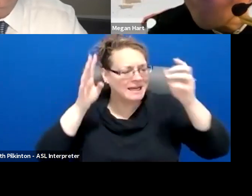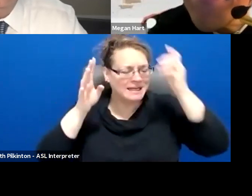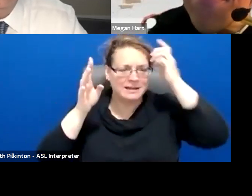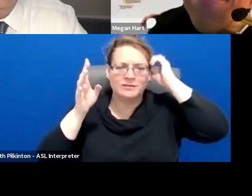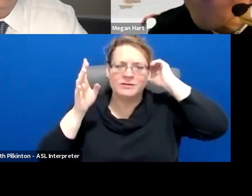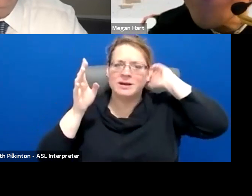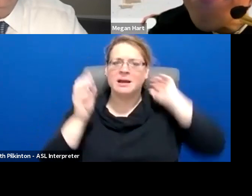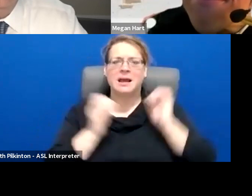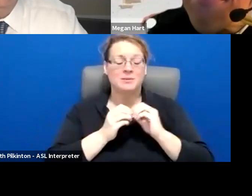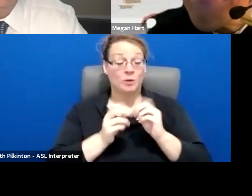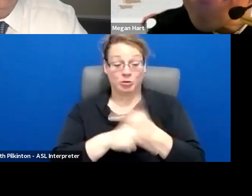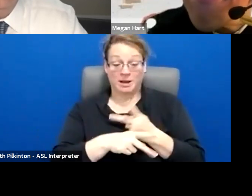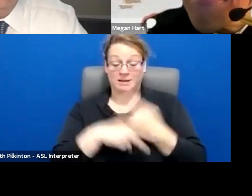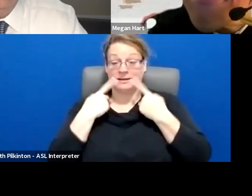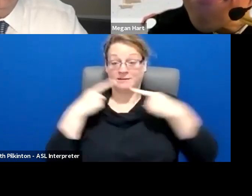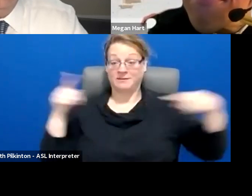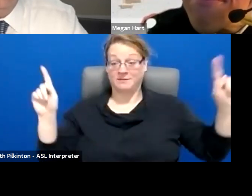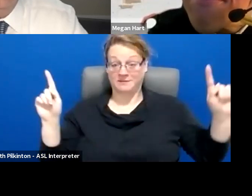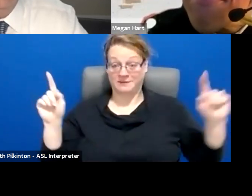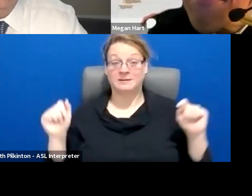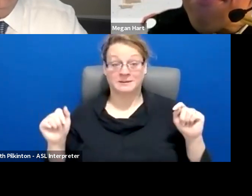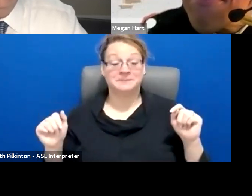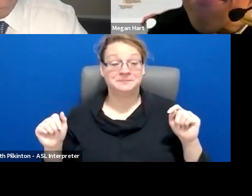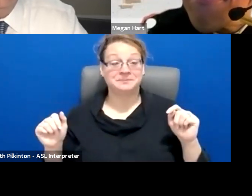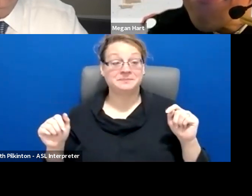Again, I know a disability rights Tennessee we feel like the more we diversify our own workforce